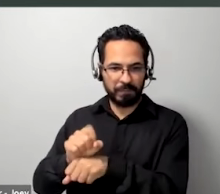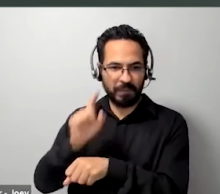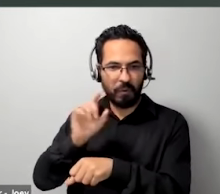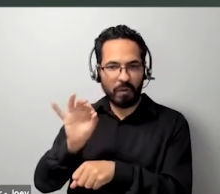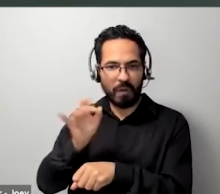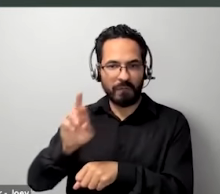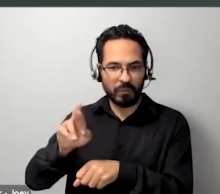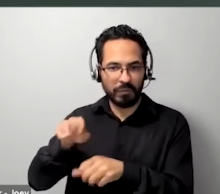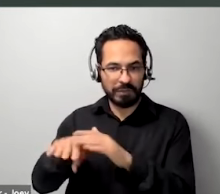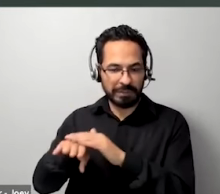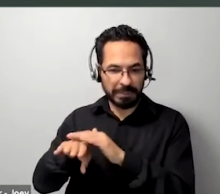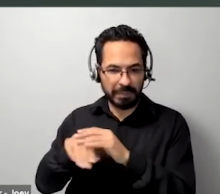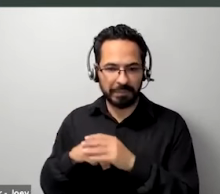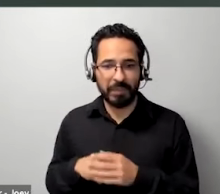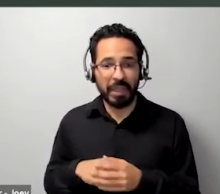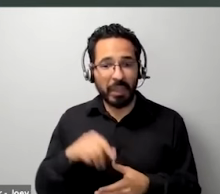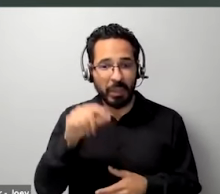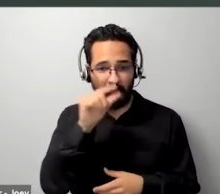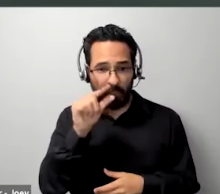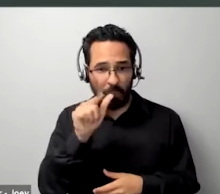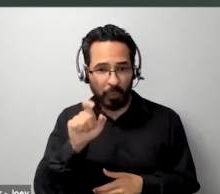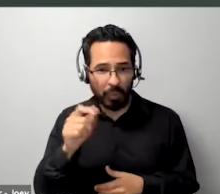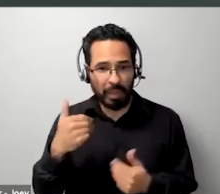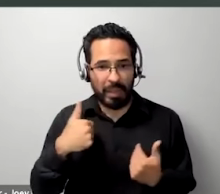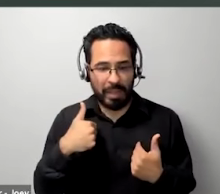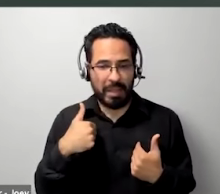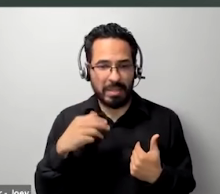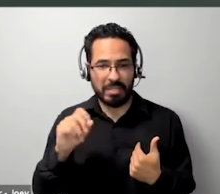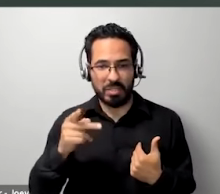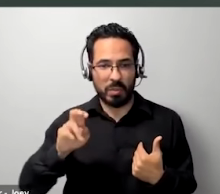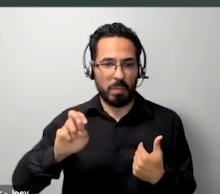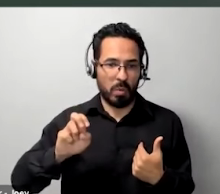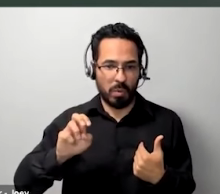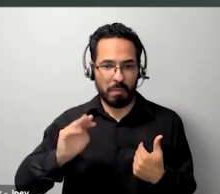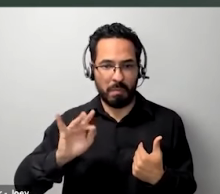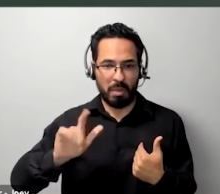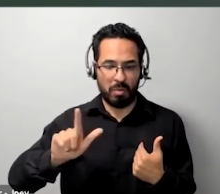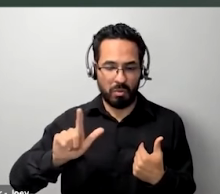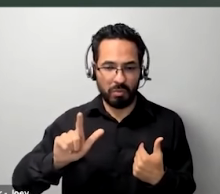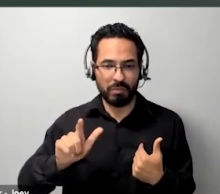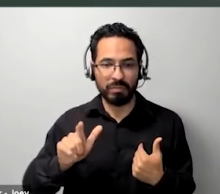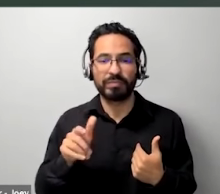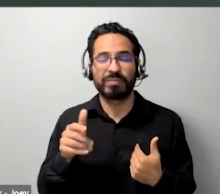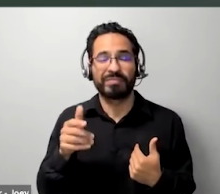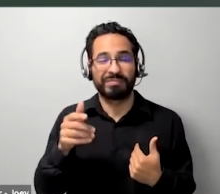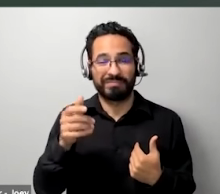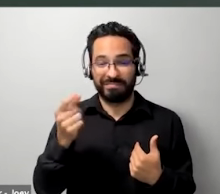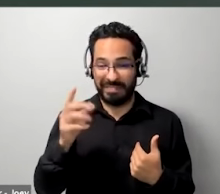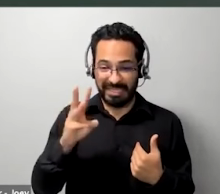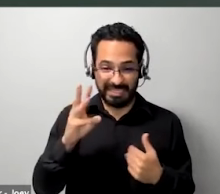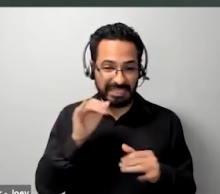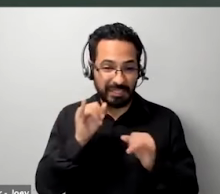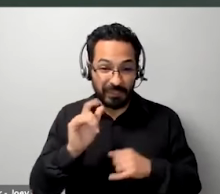which Google does a hub and spoke model. And so after about six interviews, I landed the role.